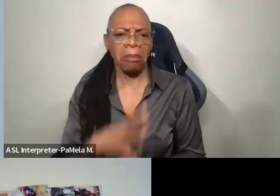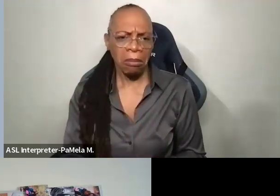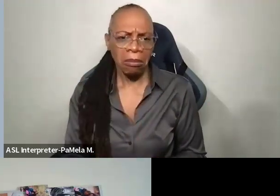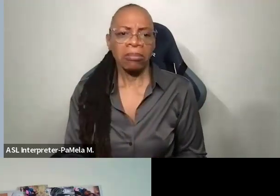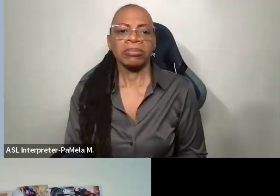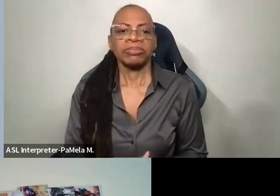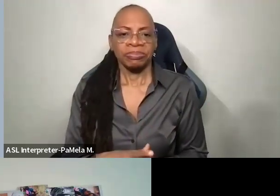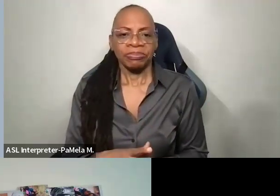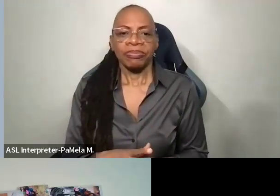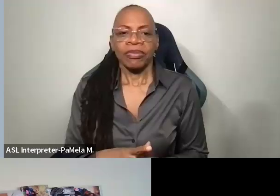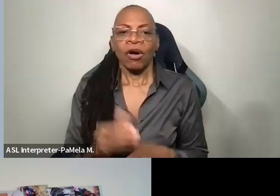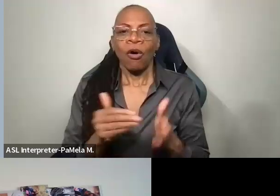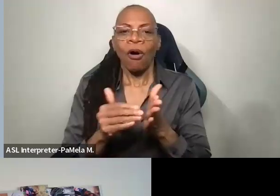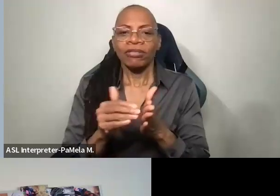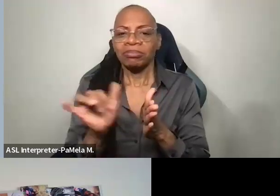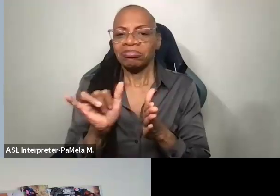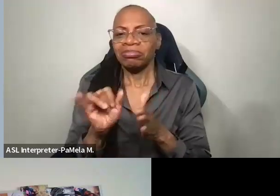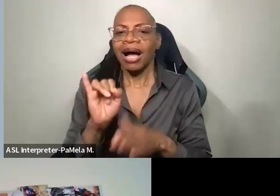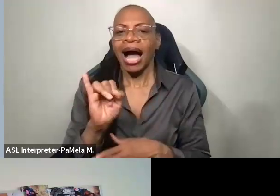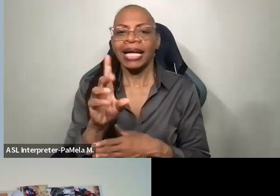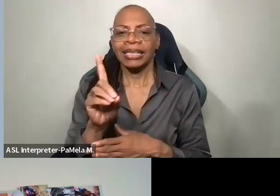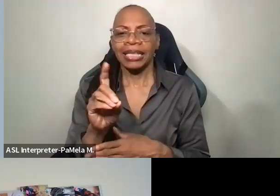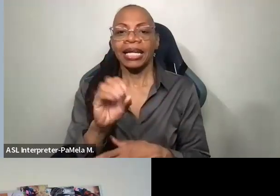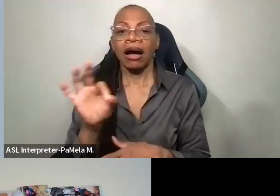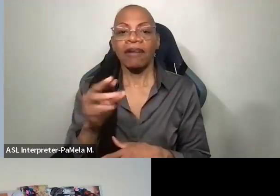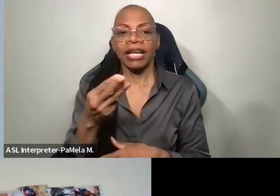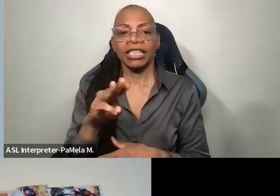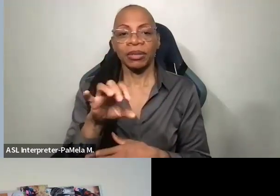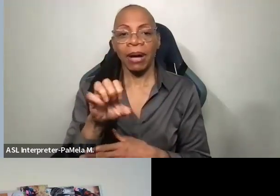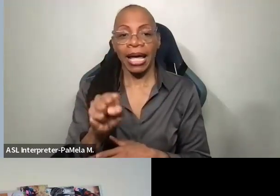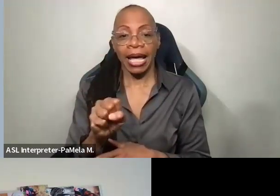is behind like a very secured system.